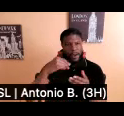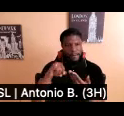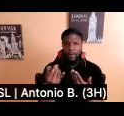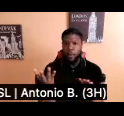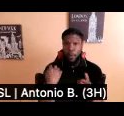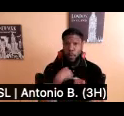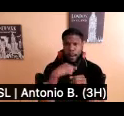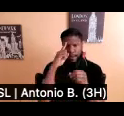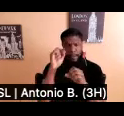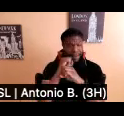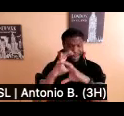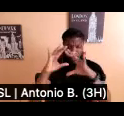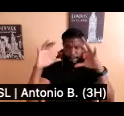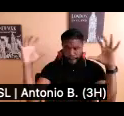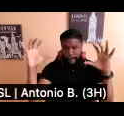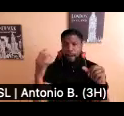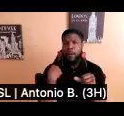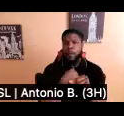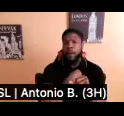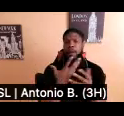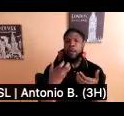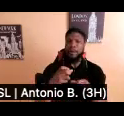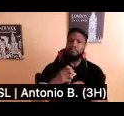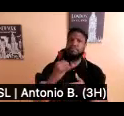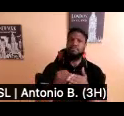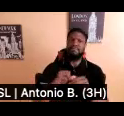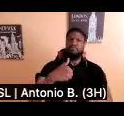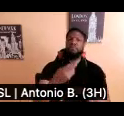designing something completely similar to what we have on campus, where we have actual